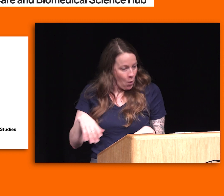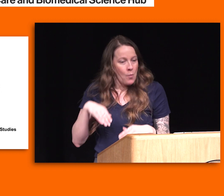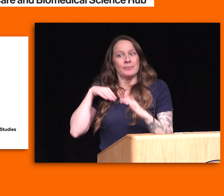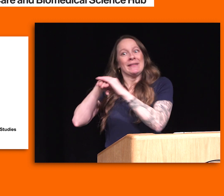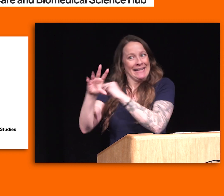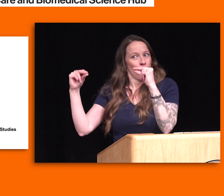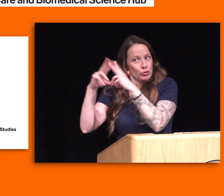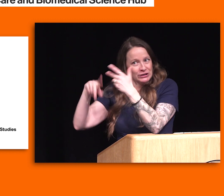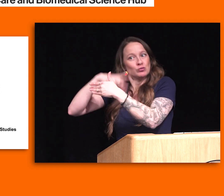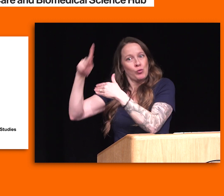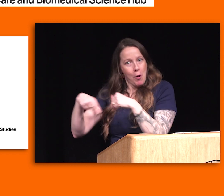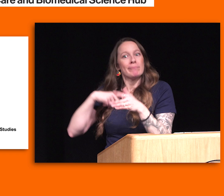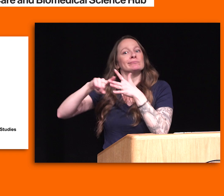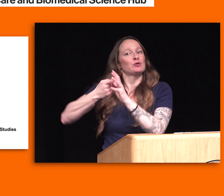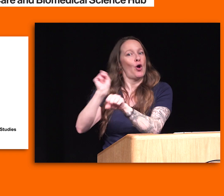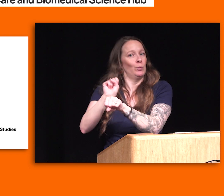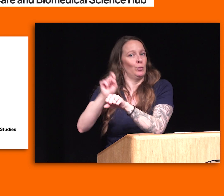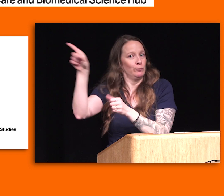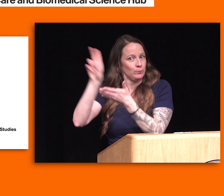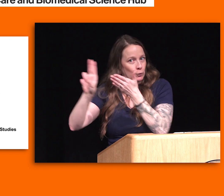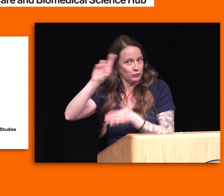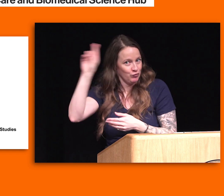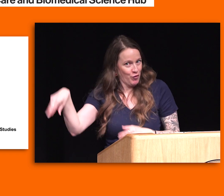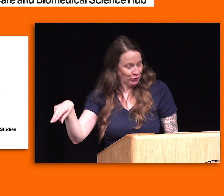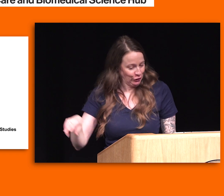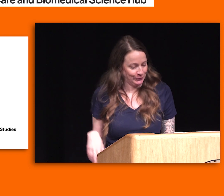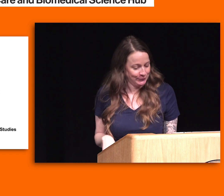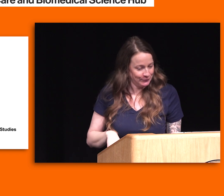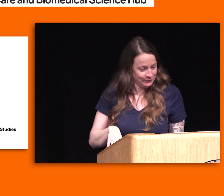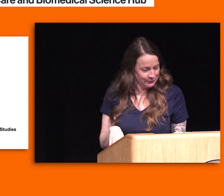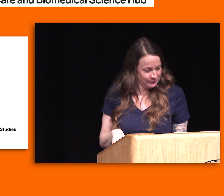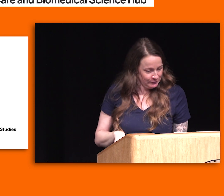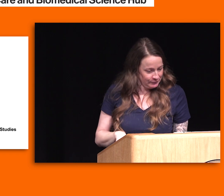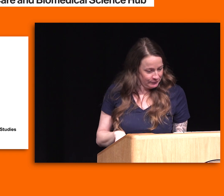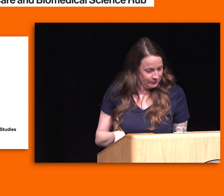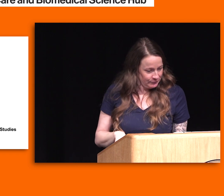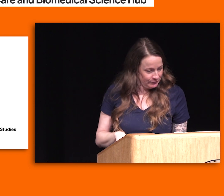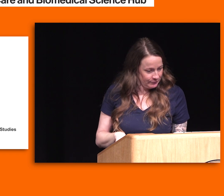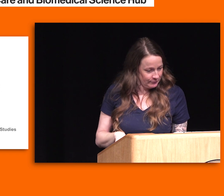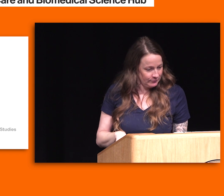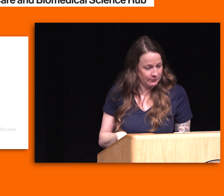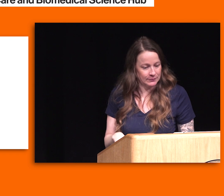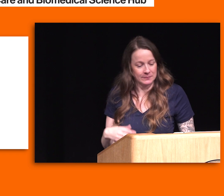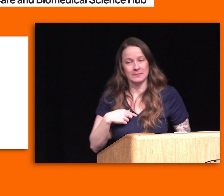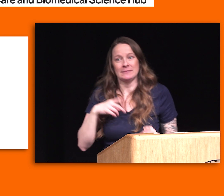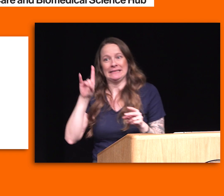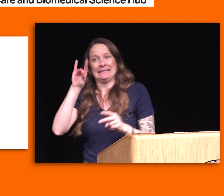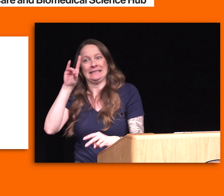which I did not enjoy. Working in the Bridges to the Doctorate Program really helped me get my foot in the door with research.